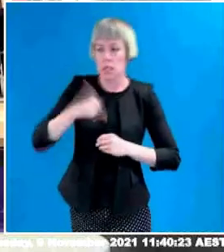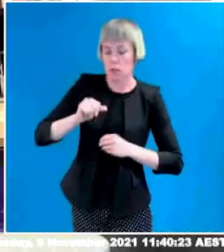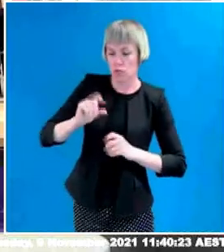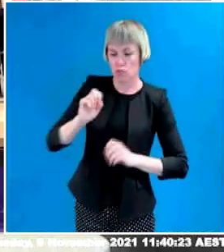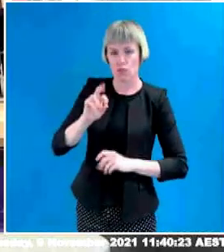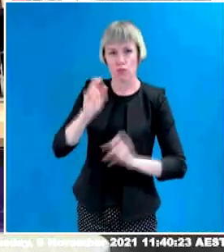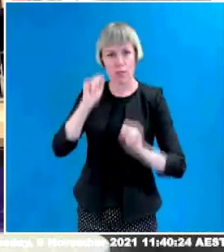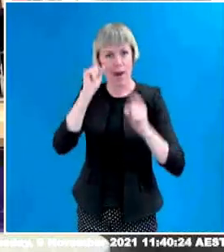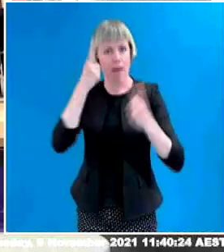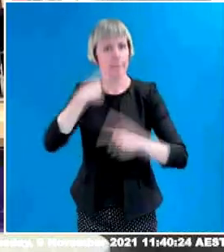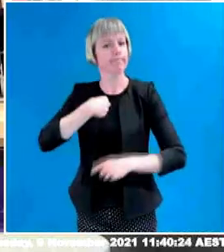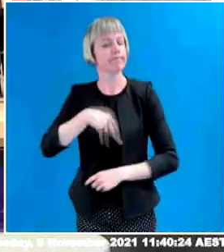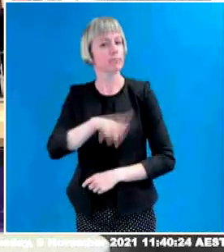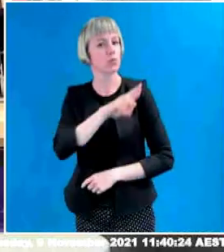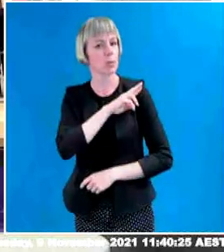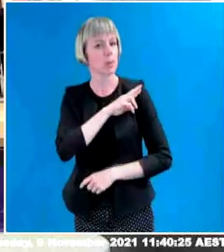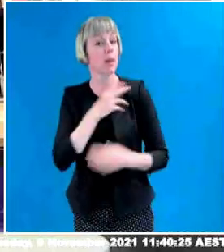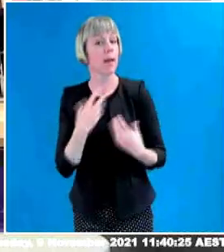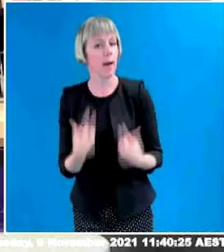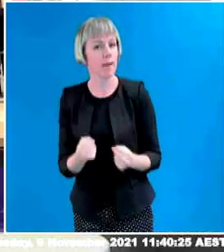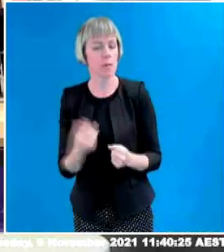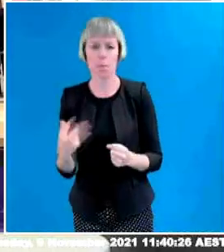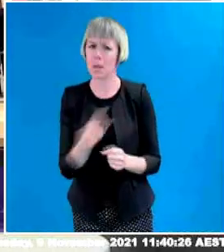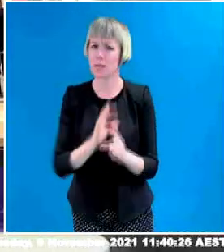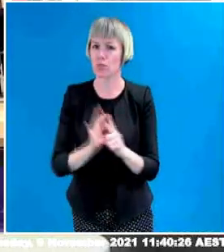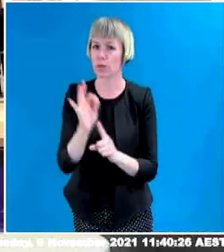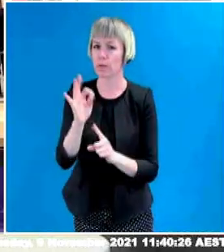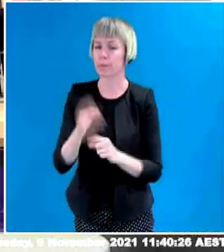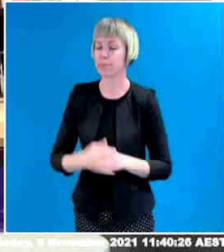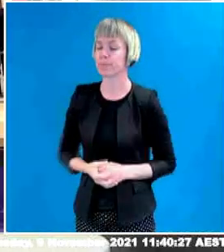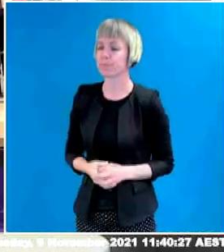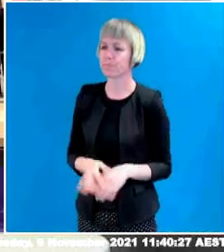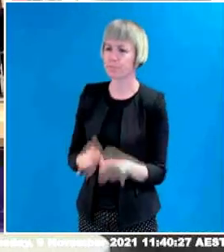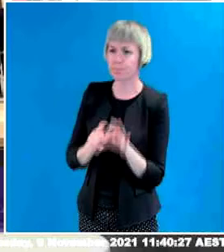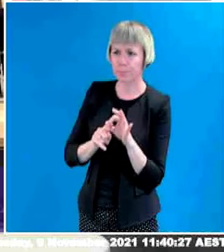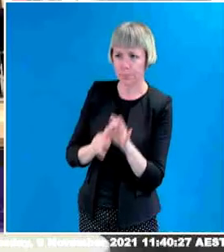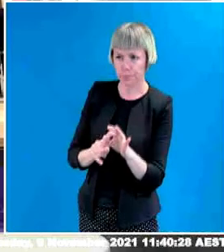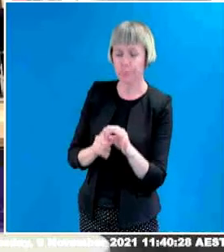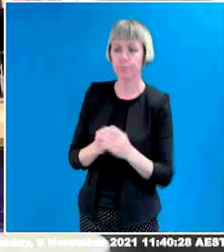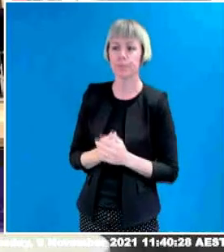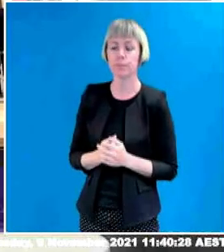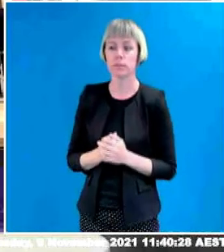It is how do we do it better. Given the provenance of the Guidelines through the Human Rights